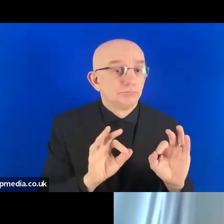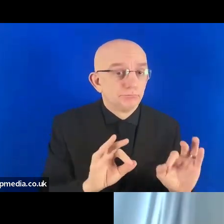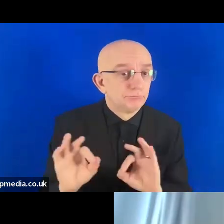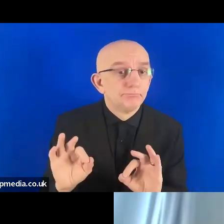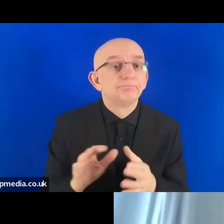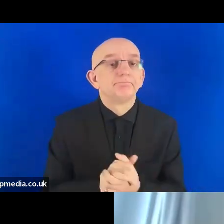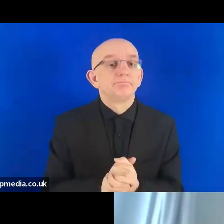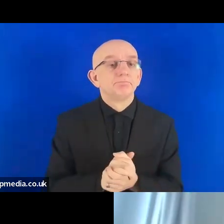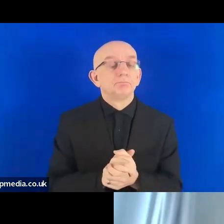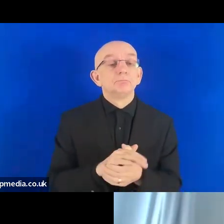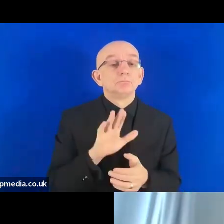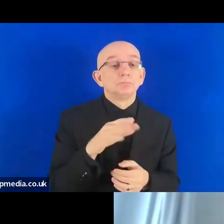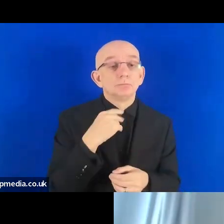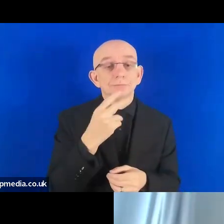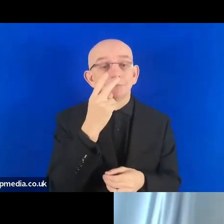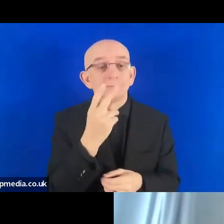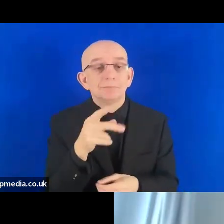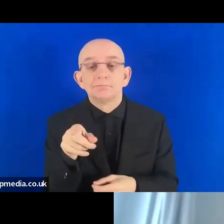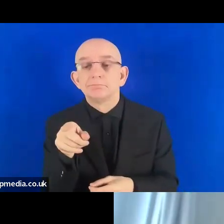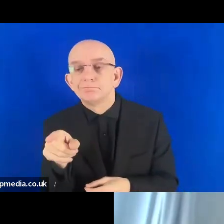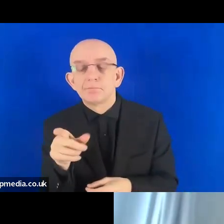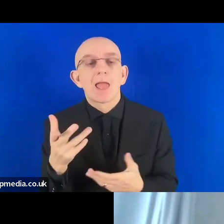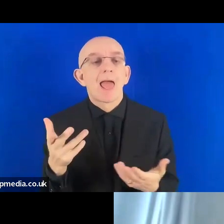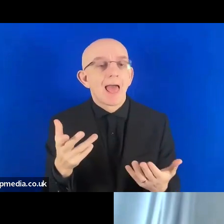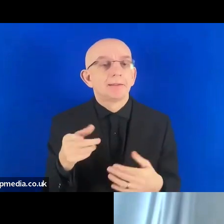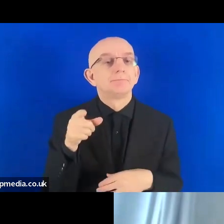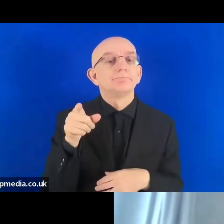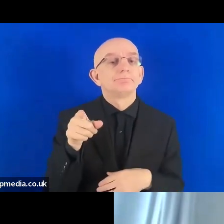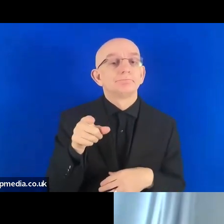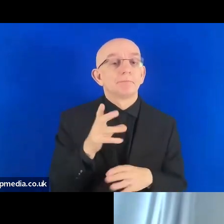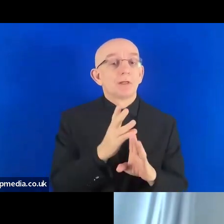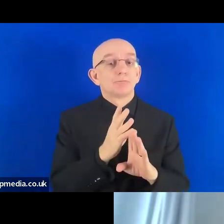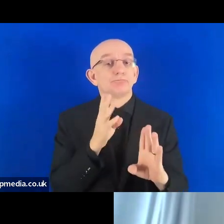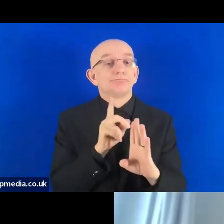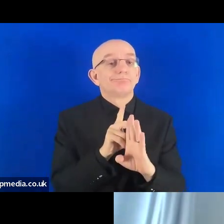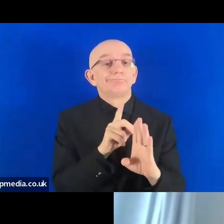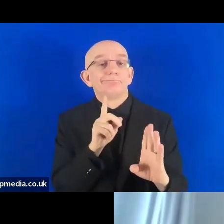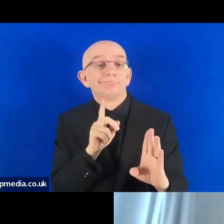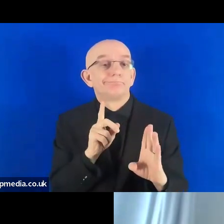Both things are true. Yes. The fast track is closed. The deadline was yesterday.